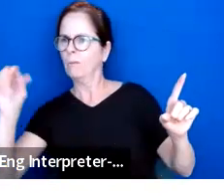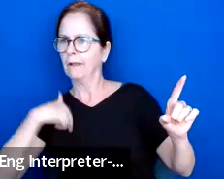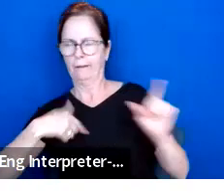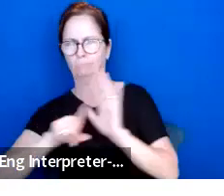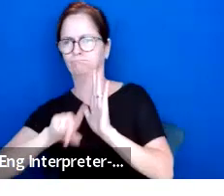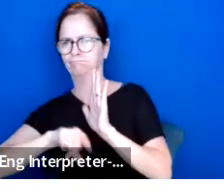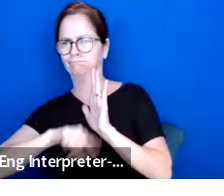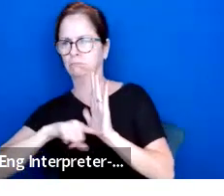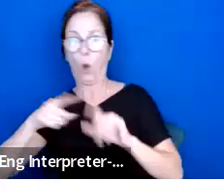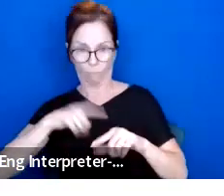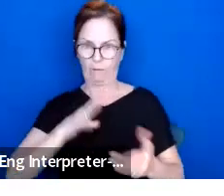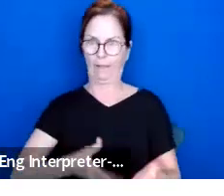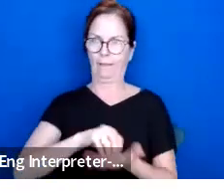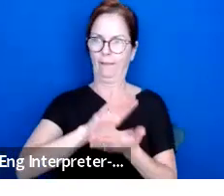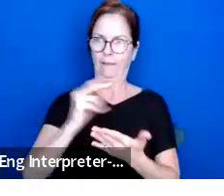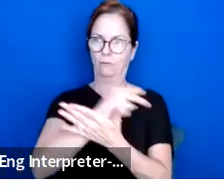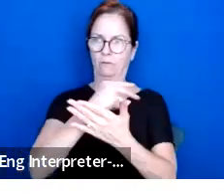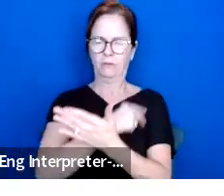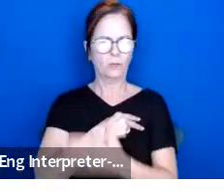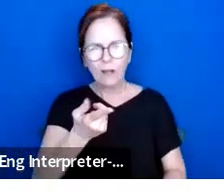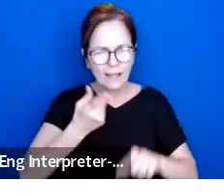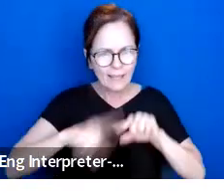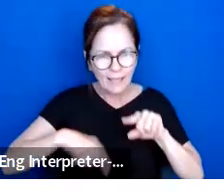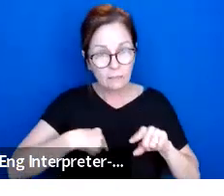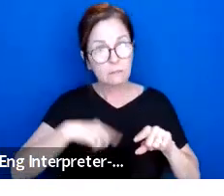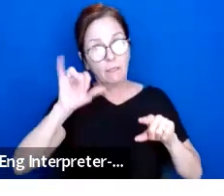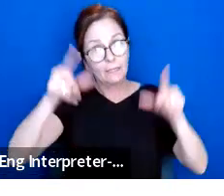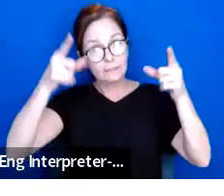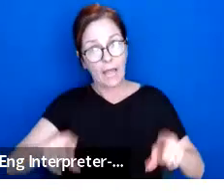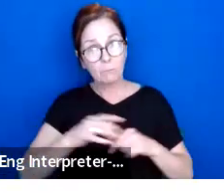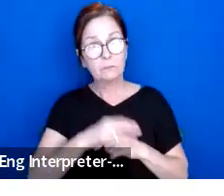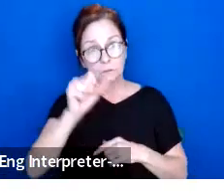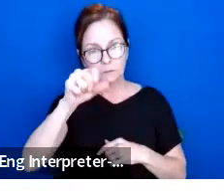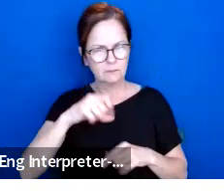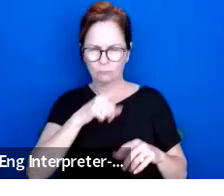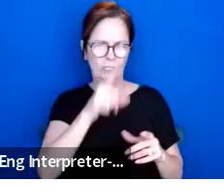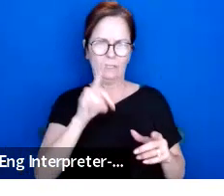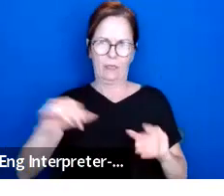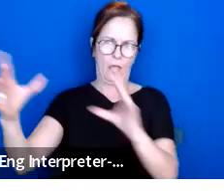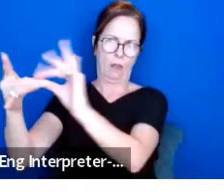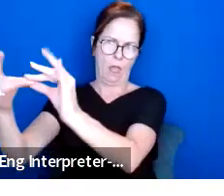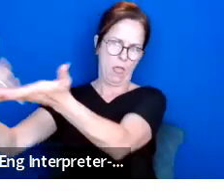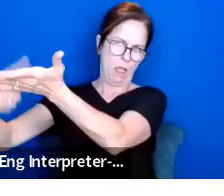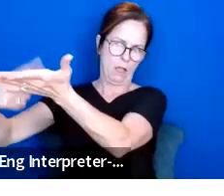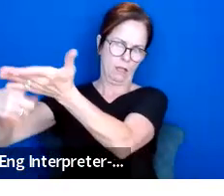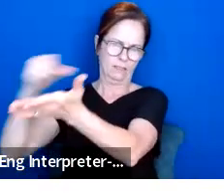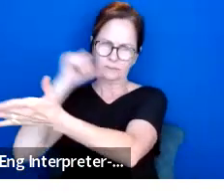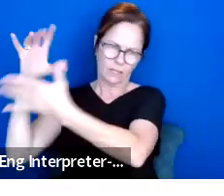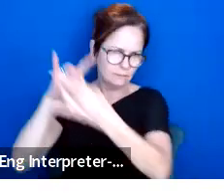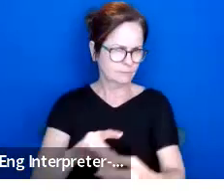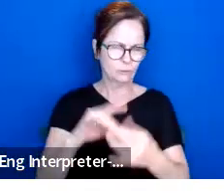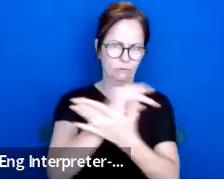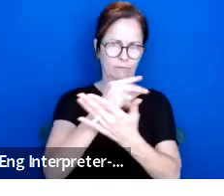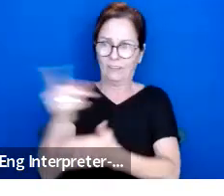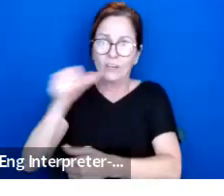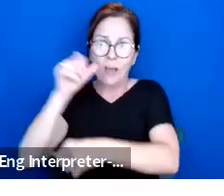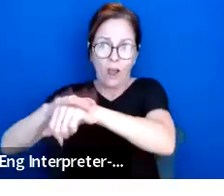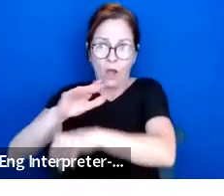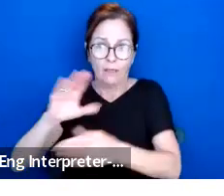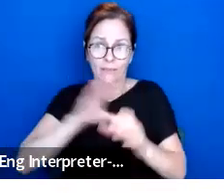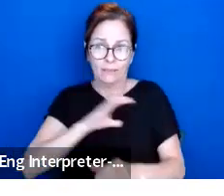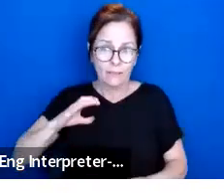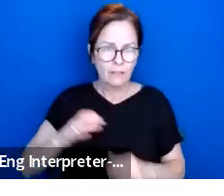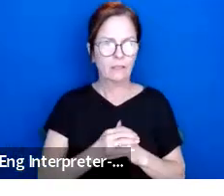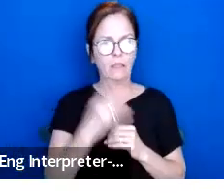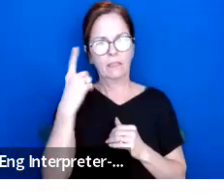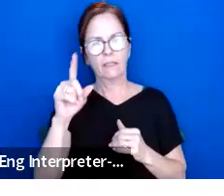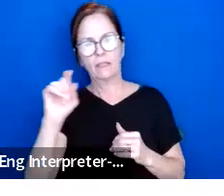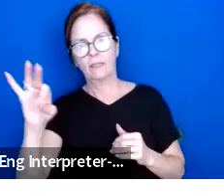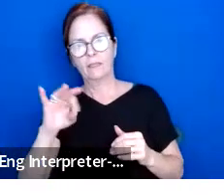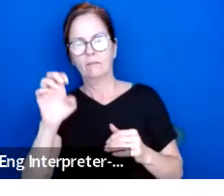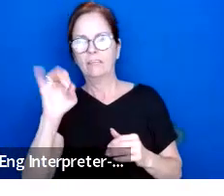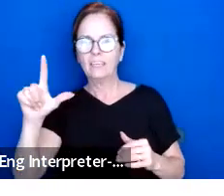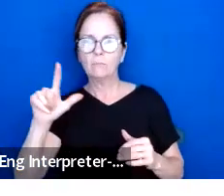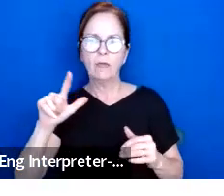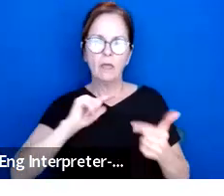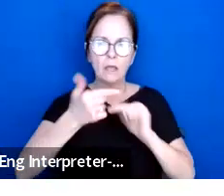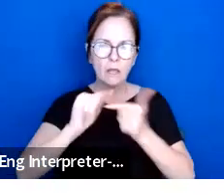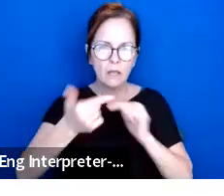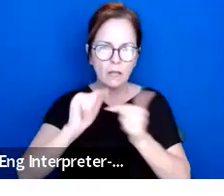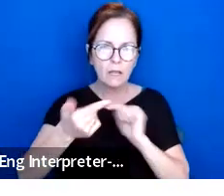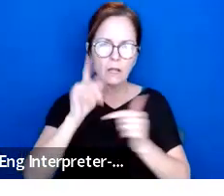We've unfortunately had that happen, but those are outside the scope of the review. If we're talking about big department email chains that serve similarly to a department meeting.